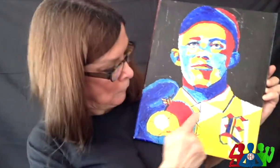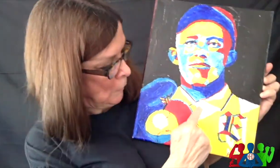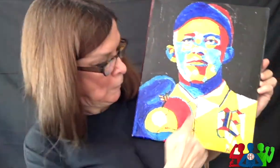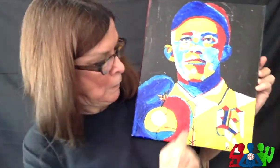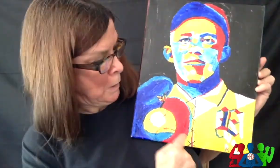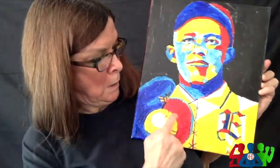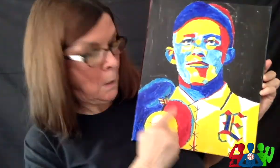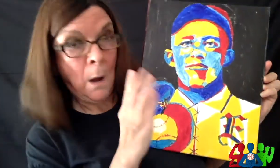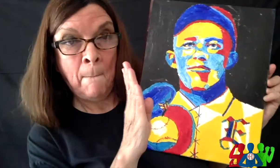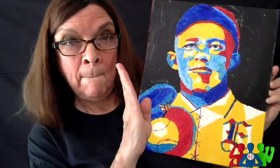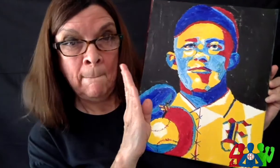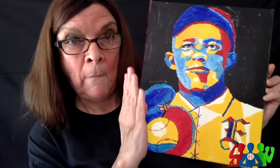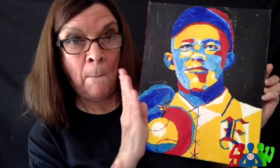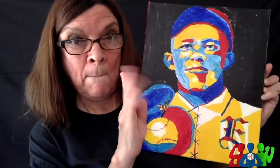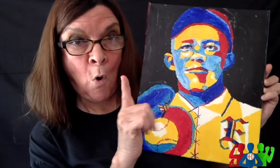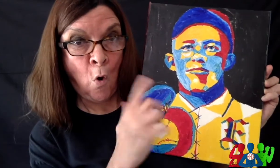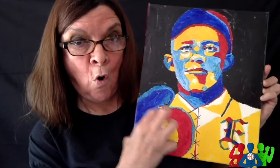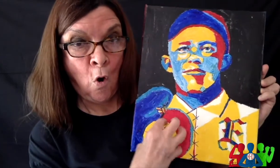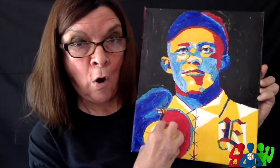you read history about him, you would see that he came up